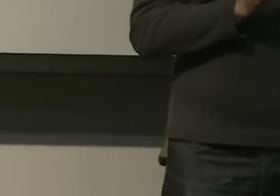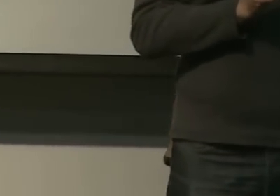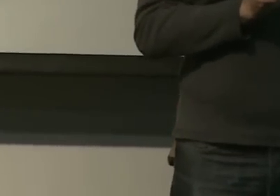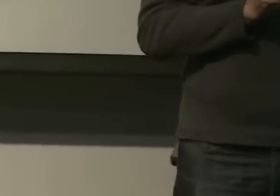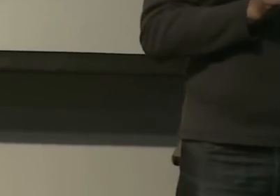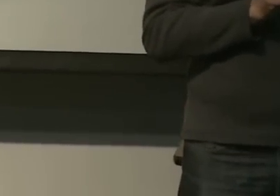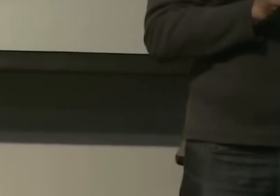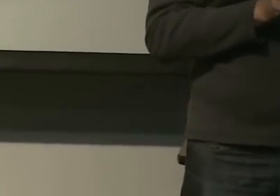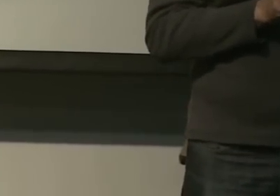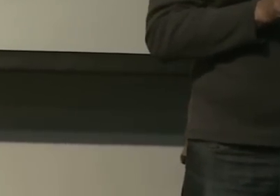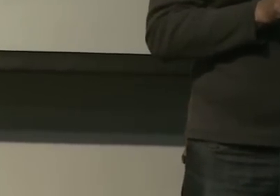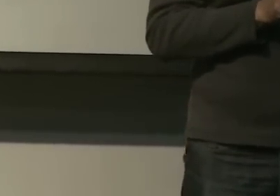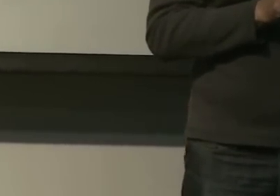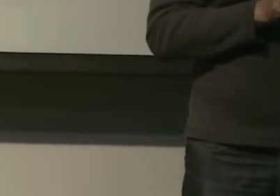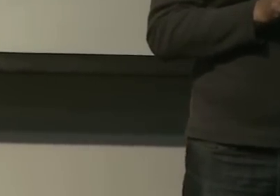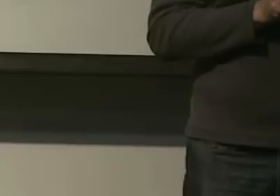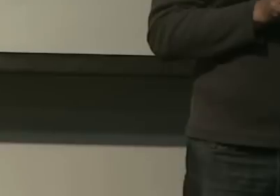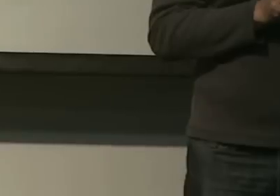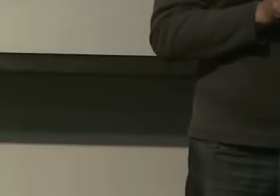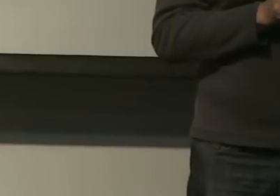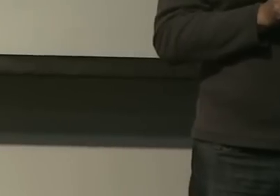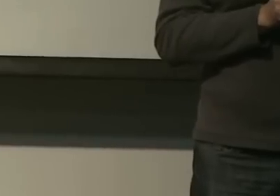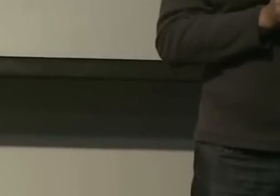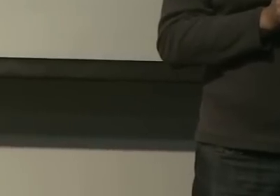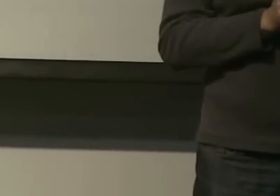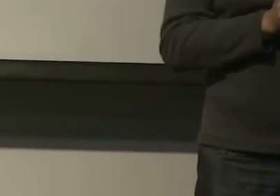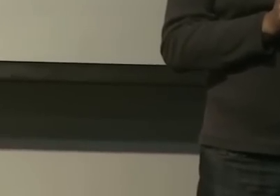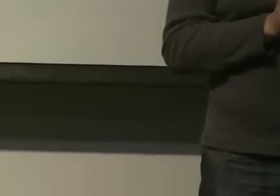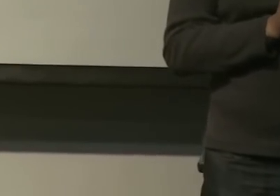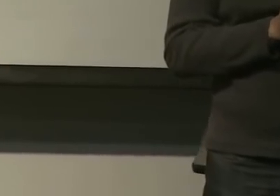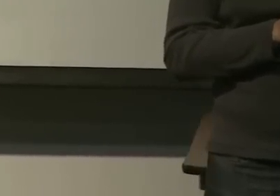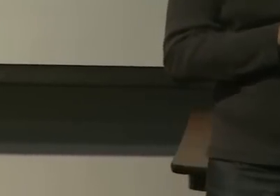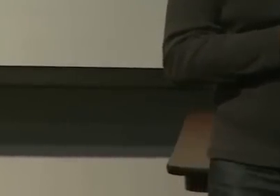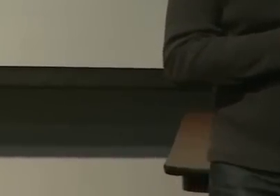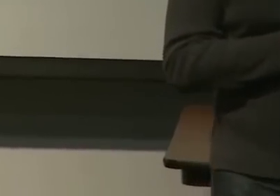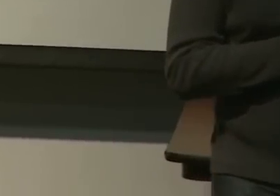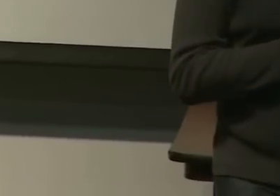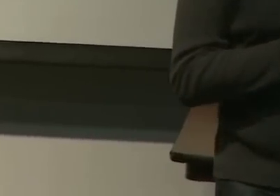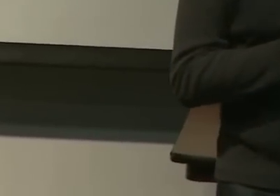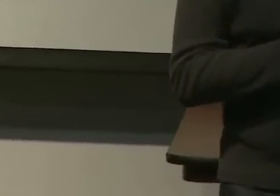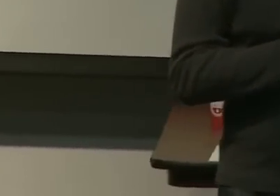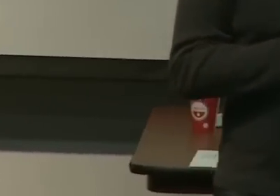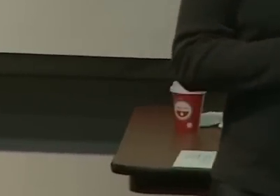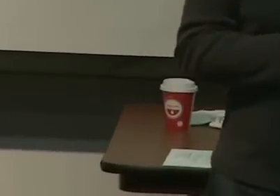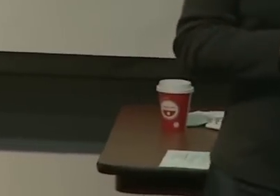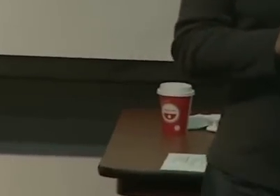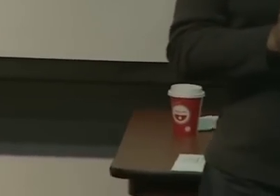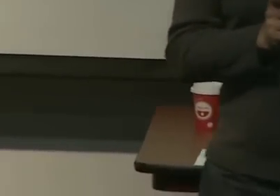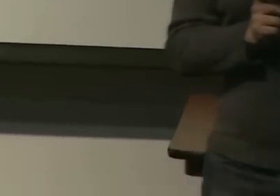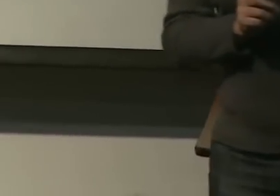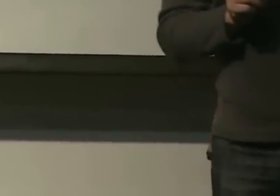that earth shattering that I say is either in the book or on the handout. You'll remember it hopefully.